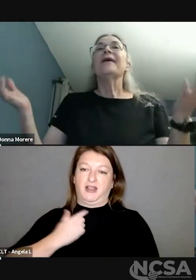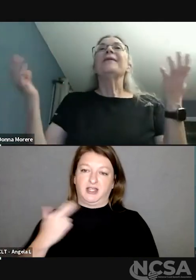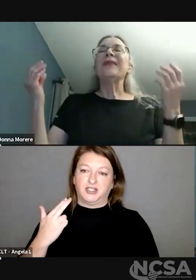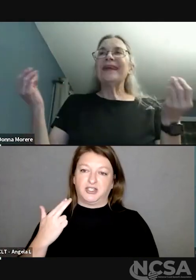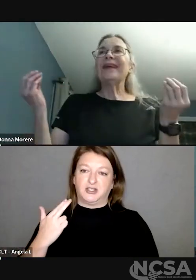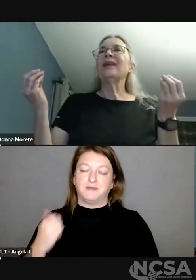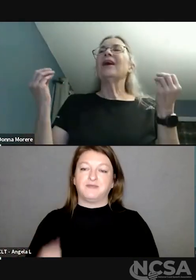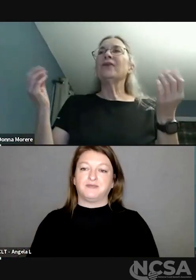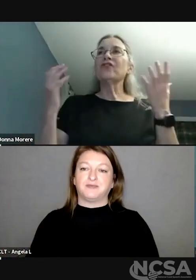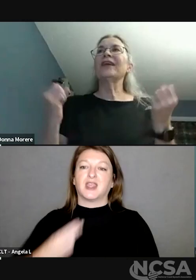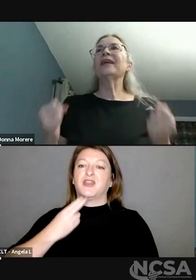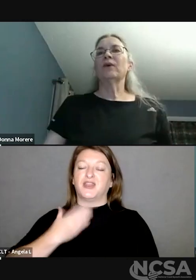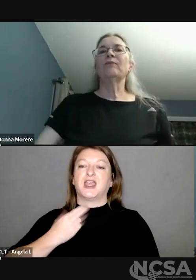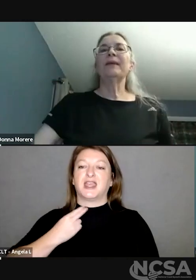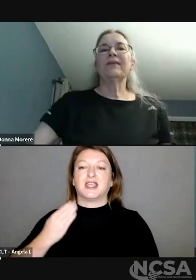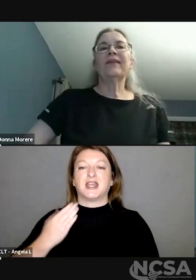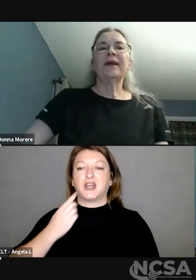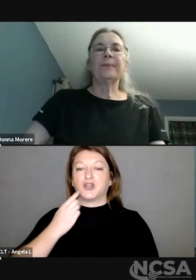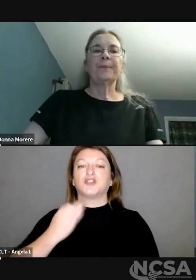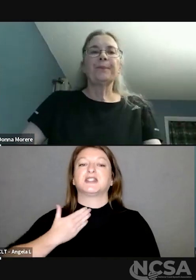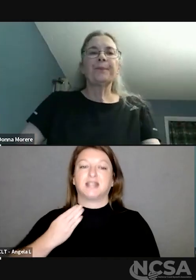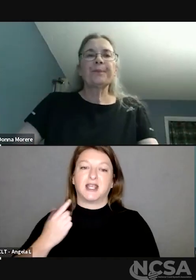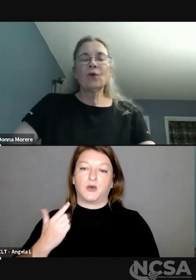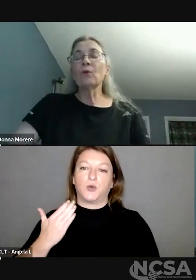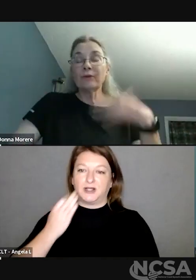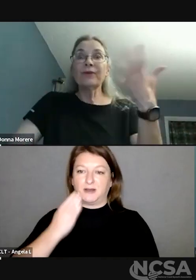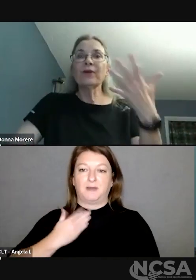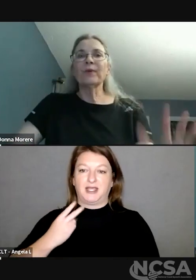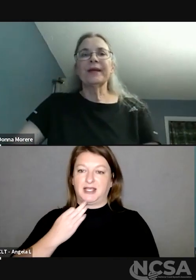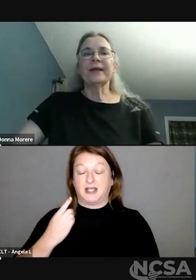they can understand what's being said or what they're reading